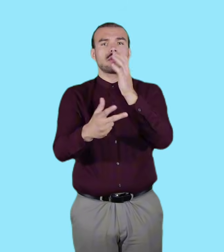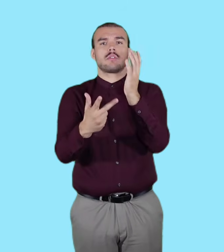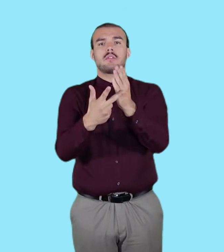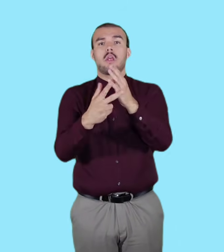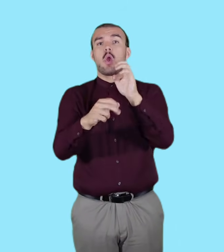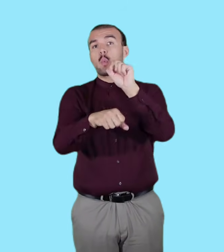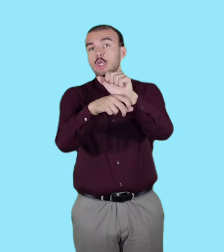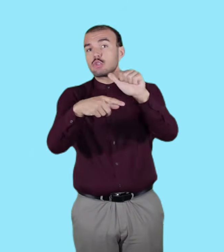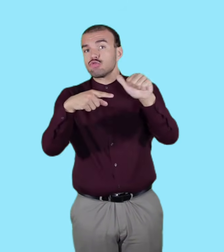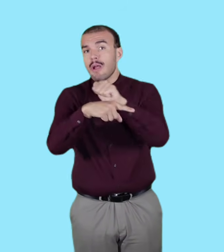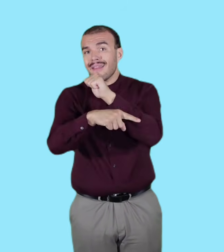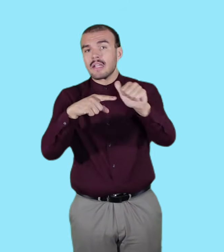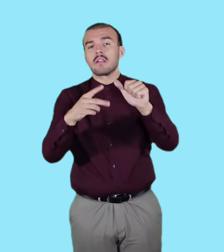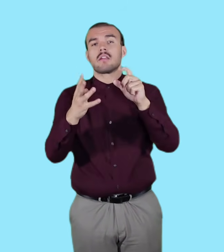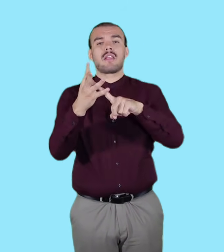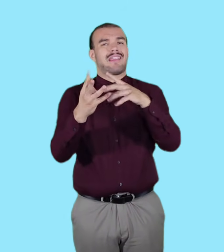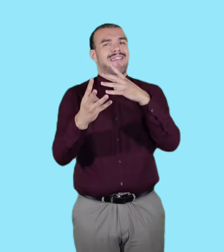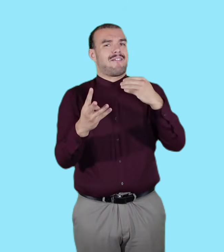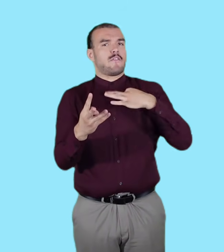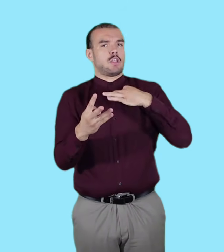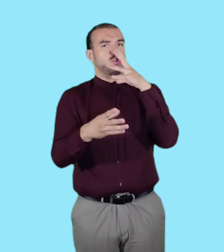work training, and volunteering.